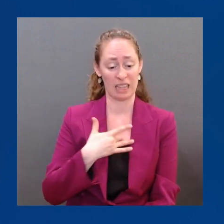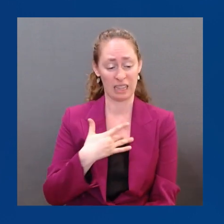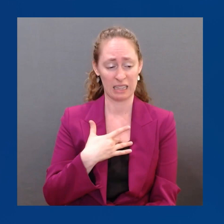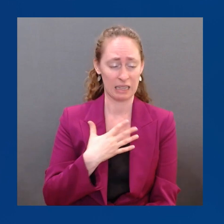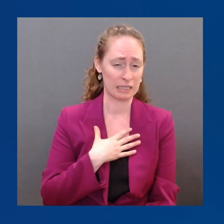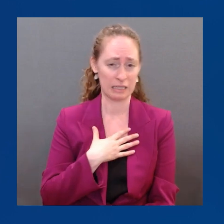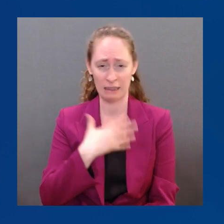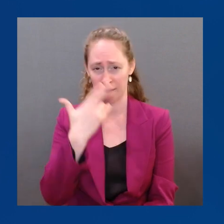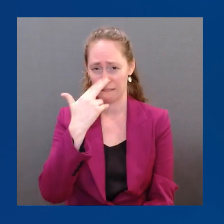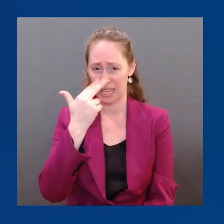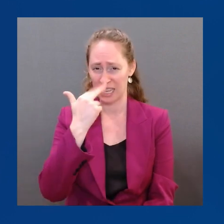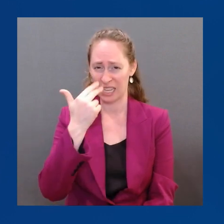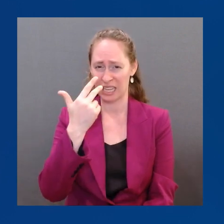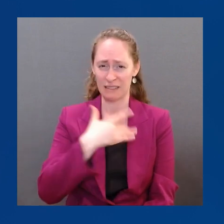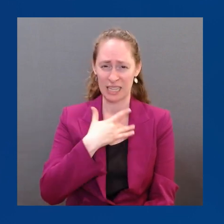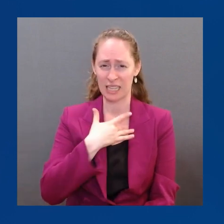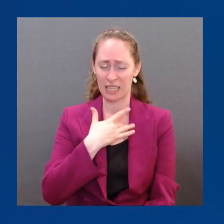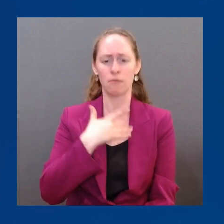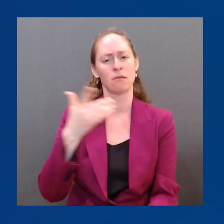that we would recommend putting your mask back on.